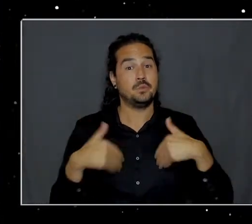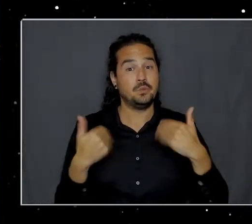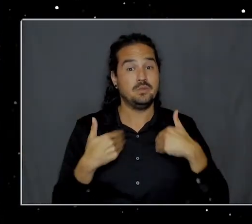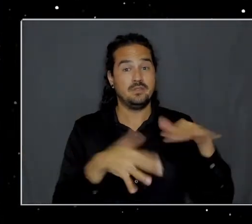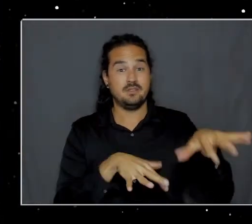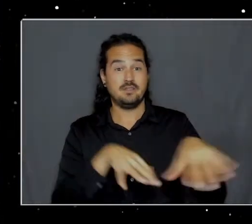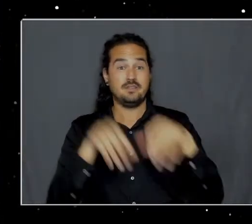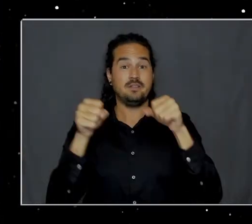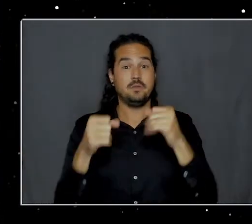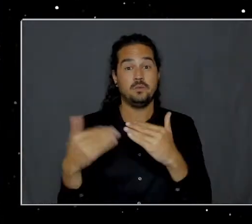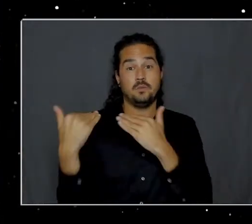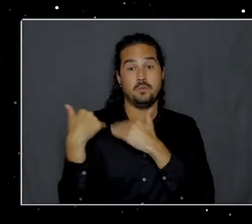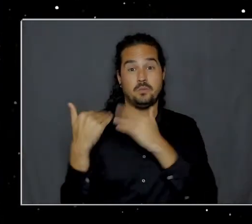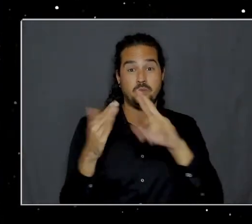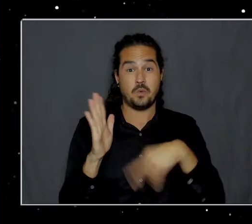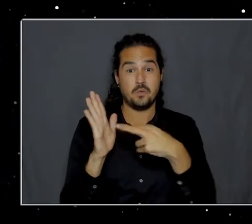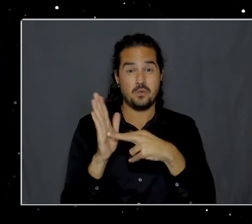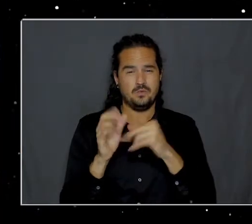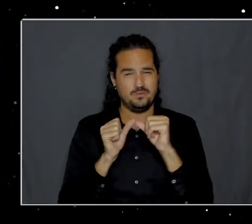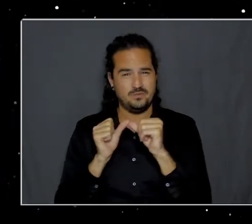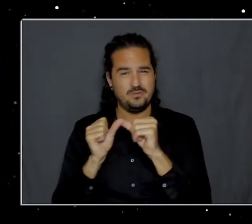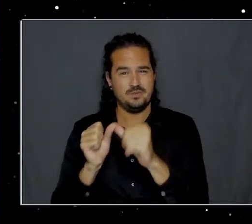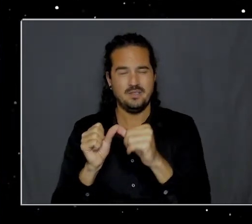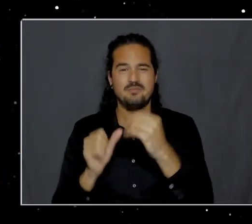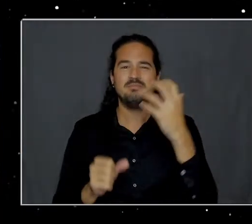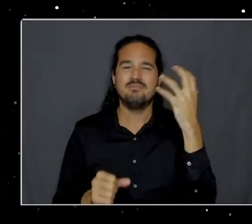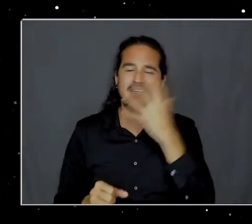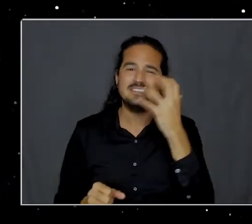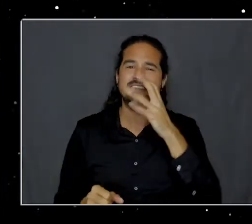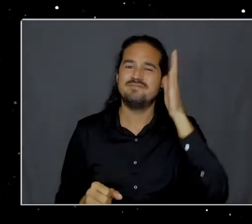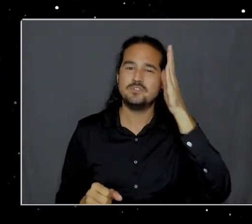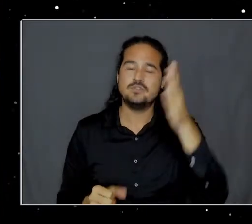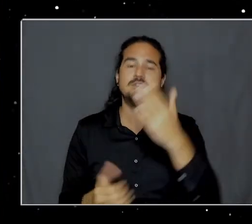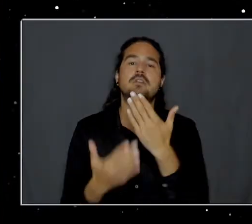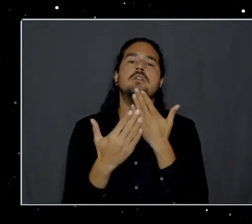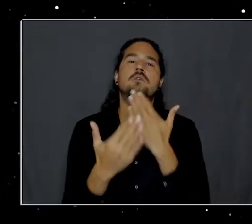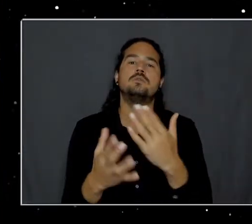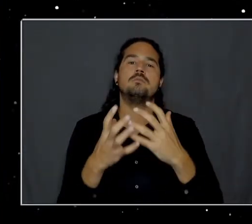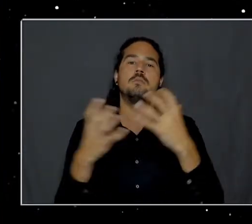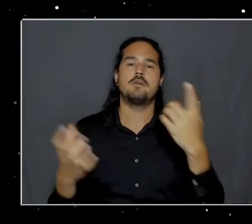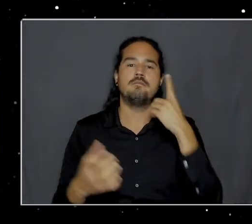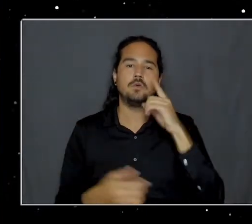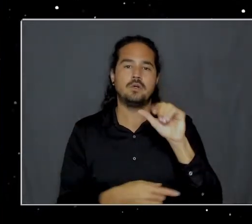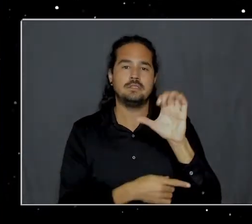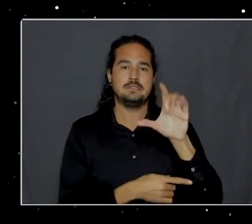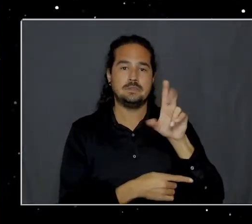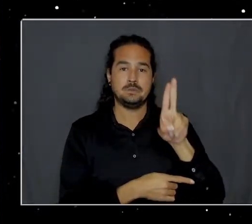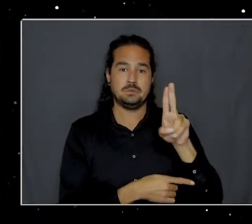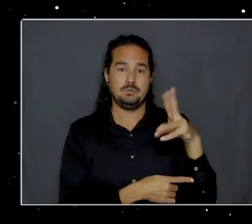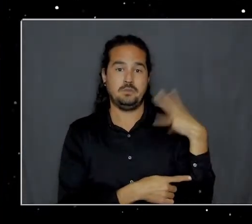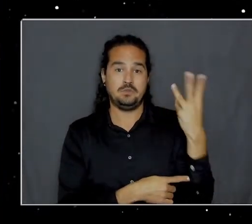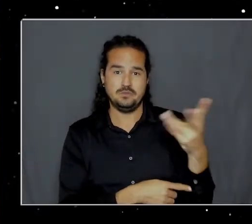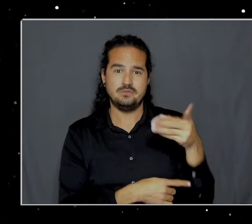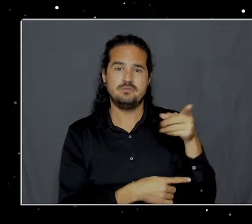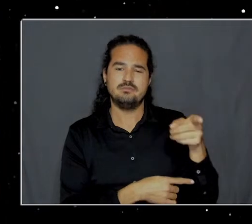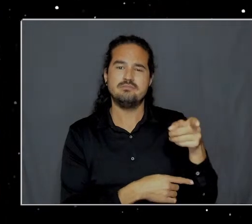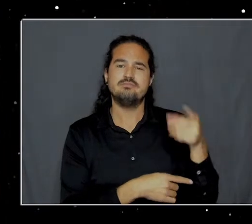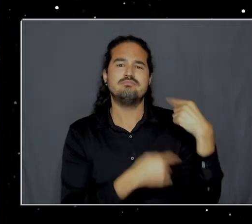THEM. PESA U ("THANK YOU" IN PAIUTE) THANK YOU SO MUCH TO THE ACLU OF WASHINGTON FOR STANDING AS AN